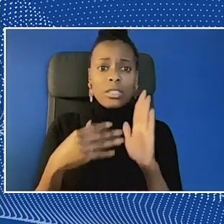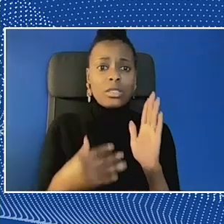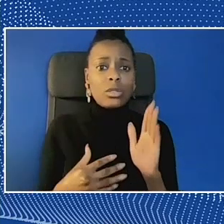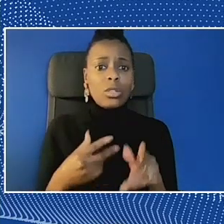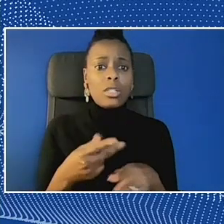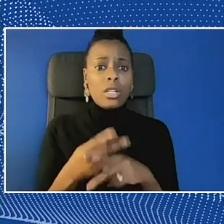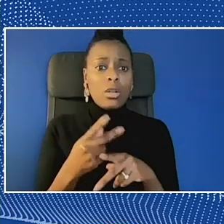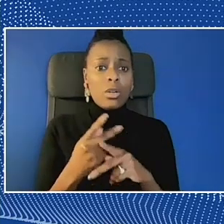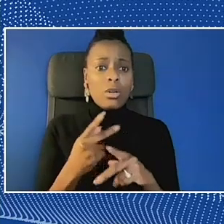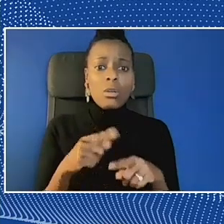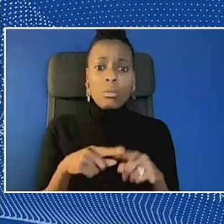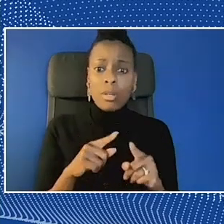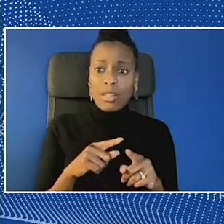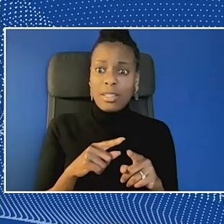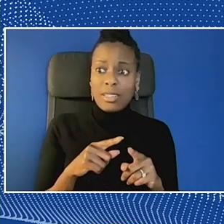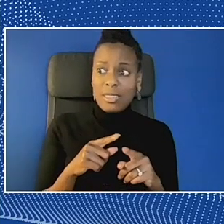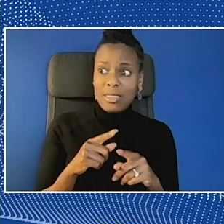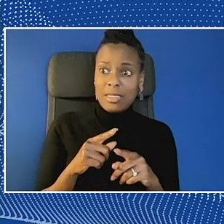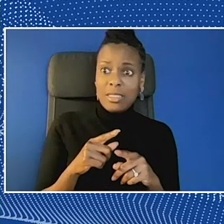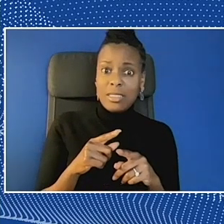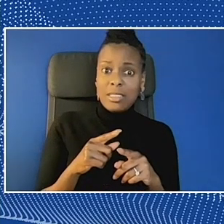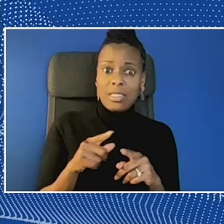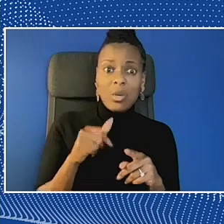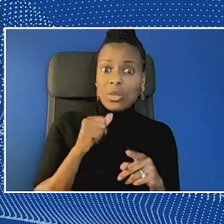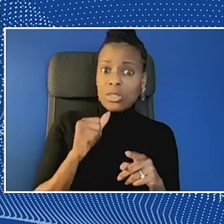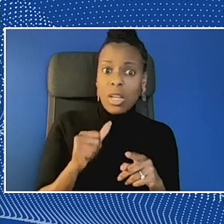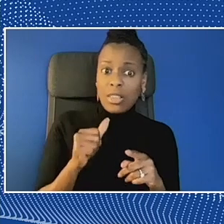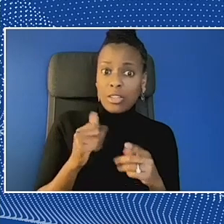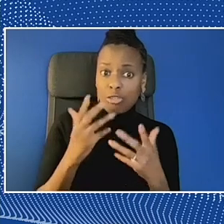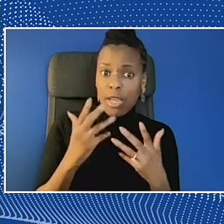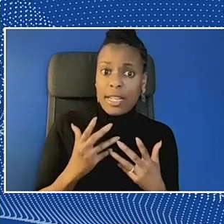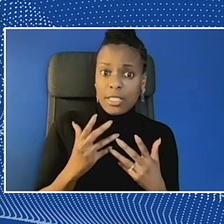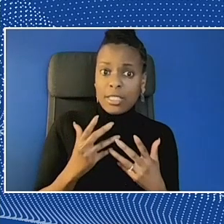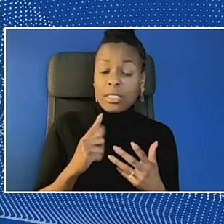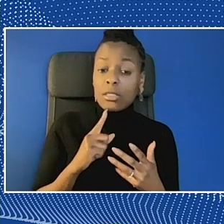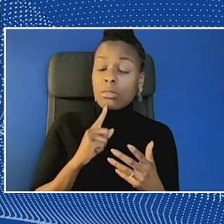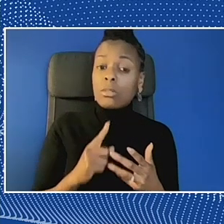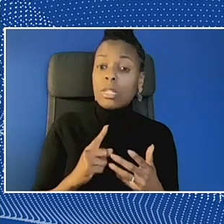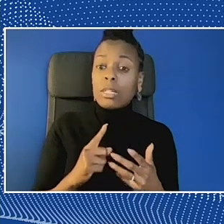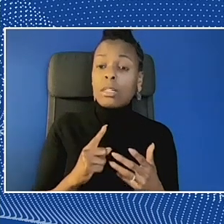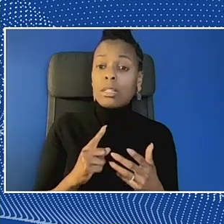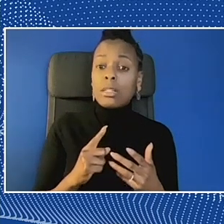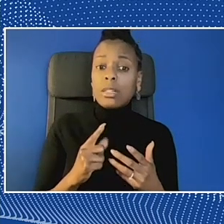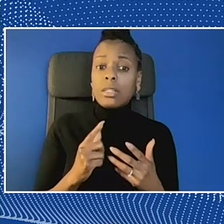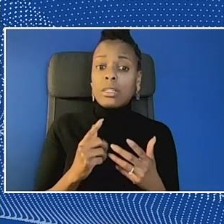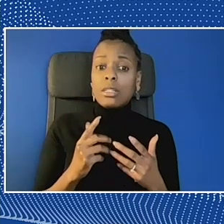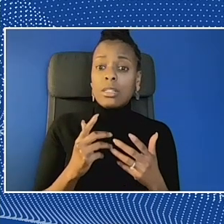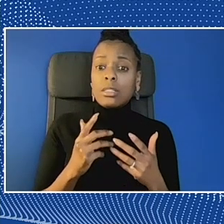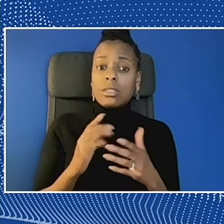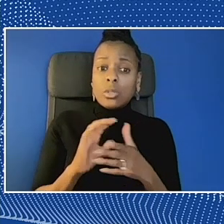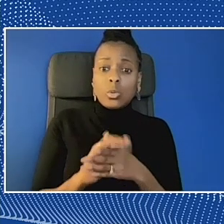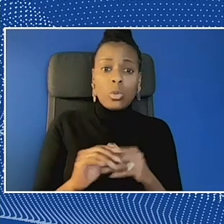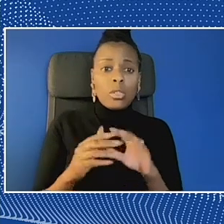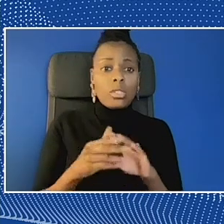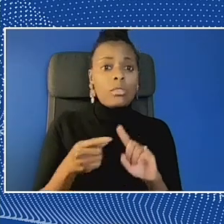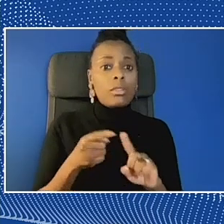and they're paying it back. Those are the tragedies that we hear. I think the really compelling stories come from people whose loans have been